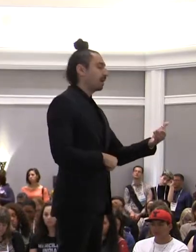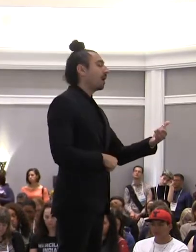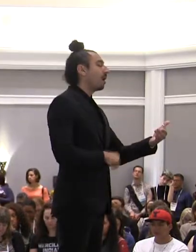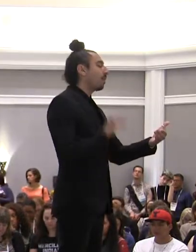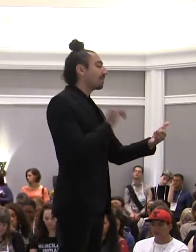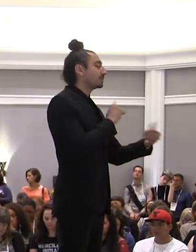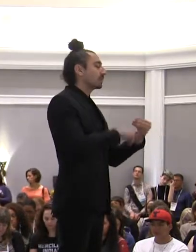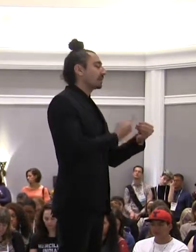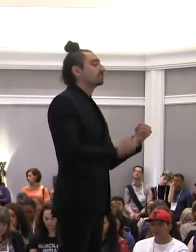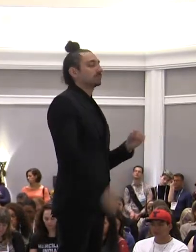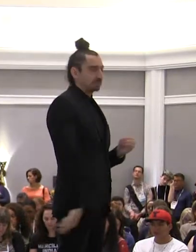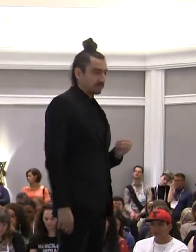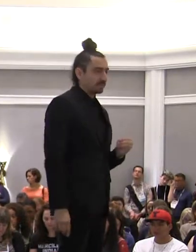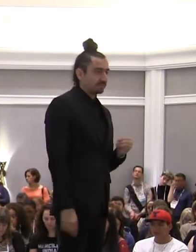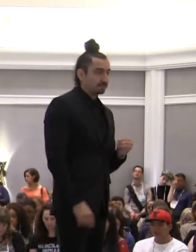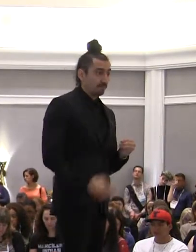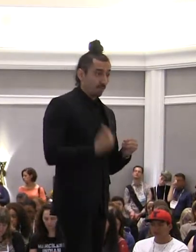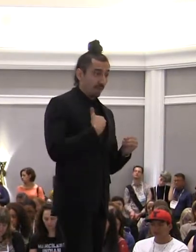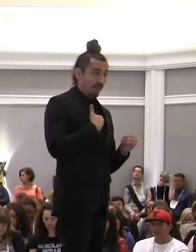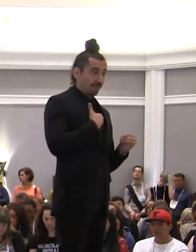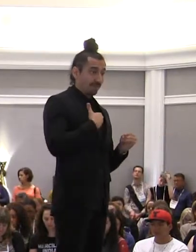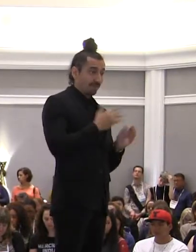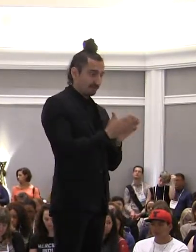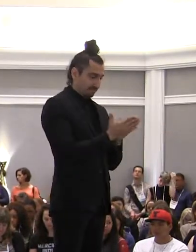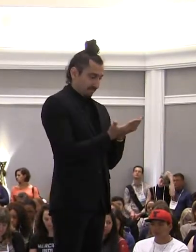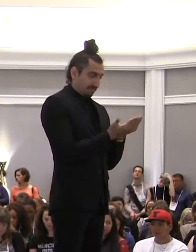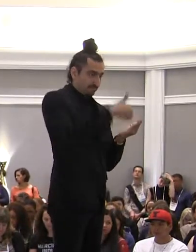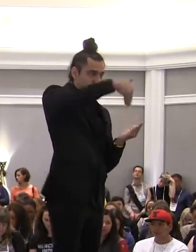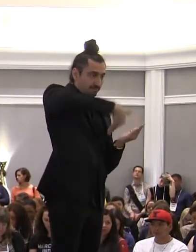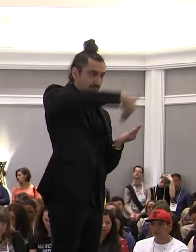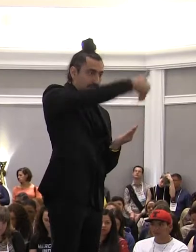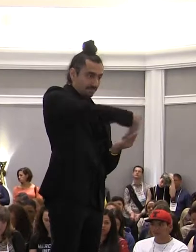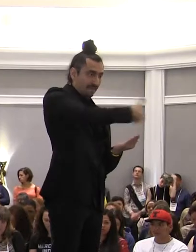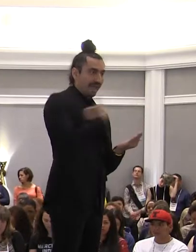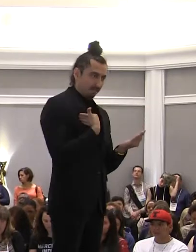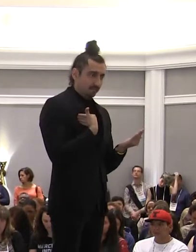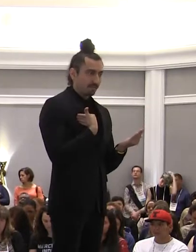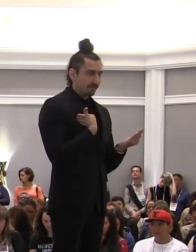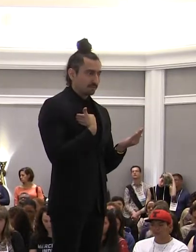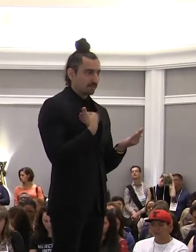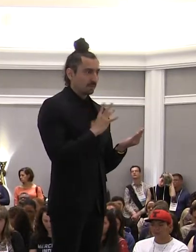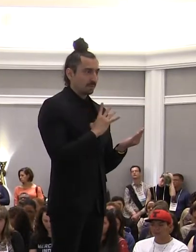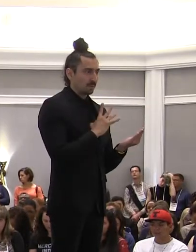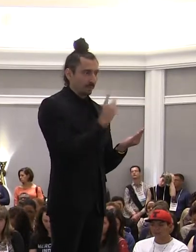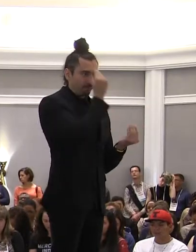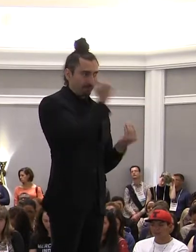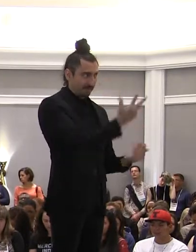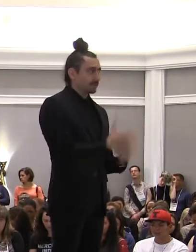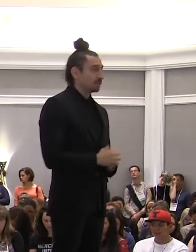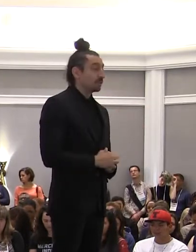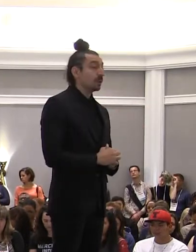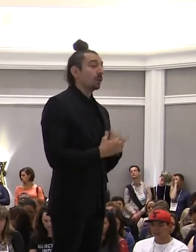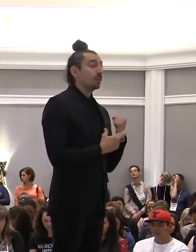It was a little insert with a lot of good stuff. The resource for you to find out where your programming is